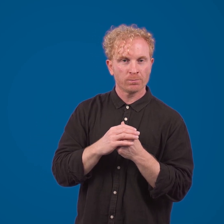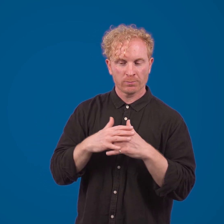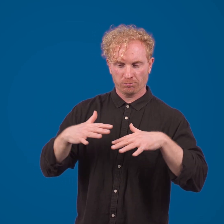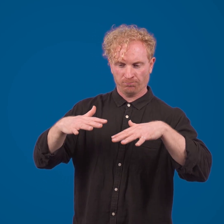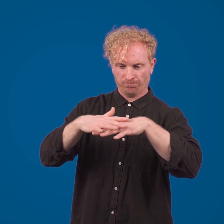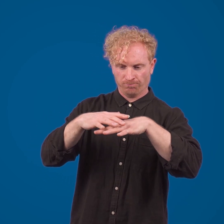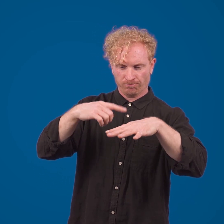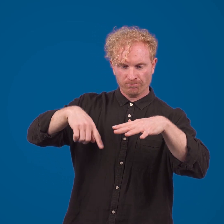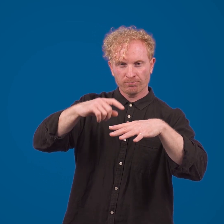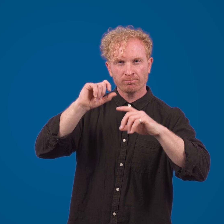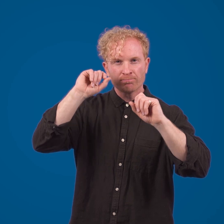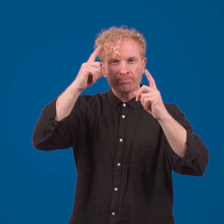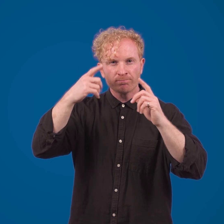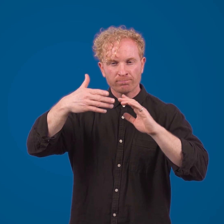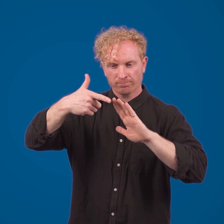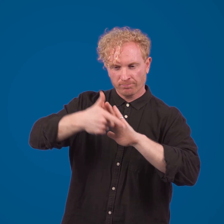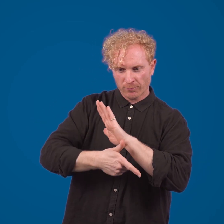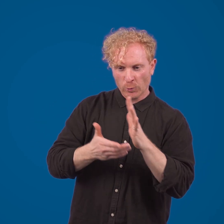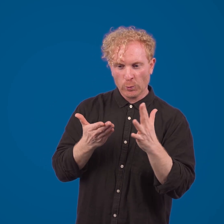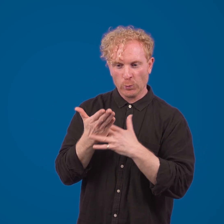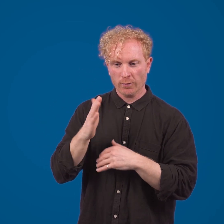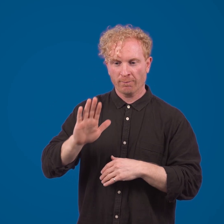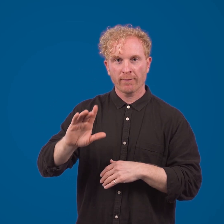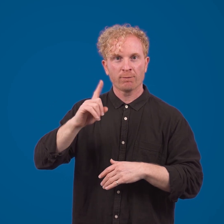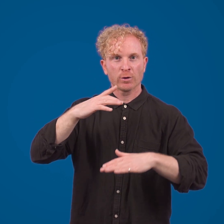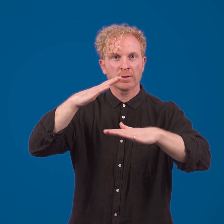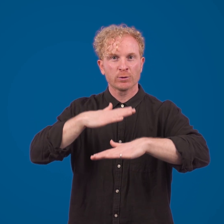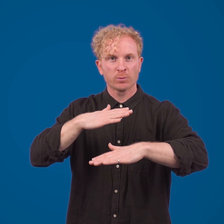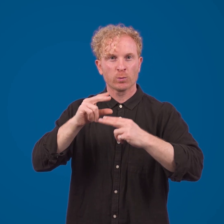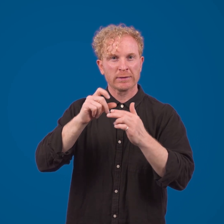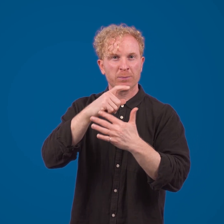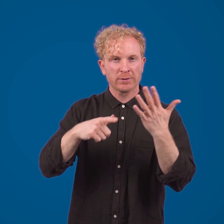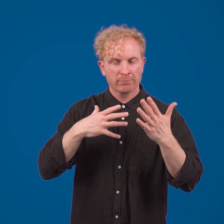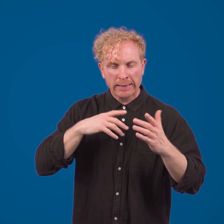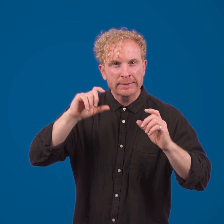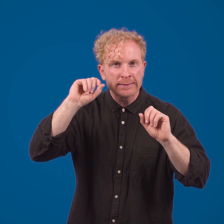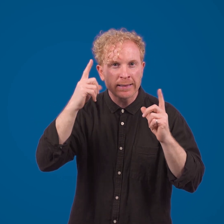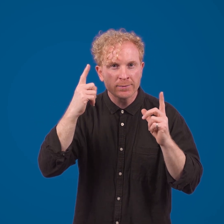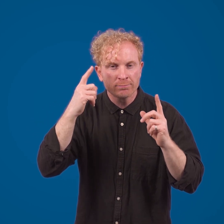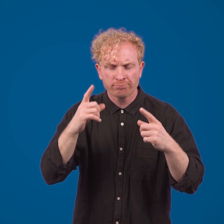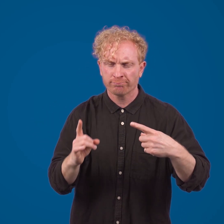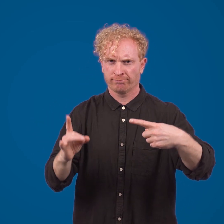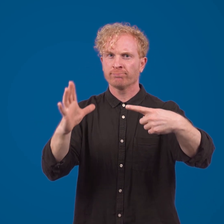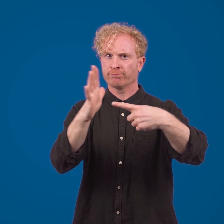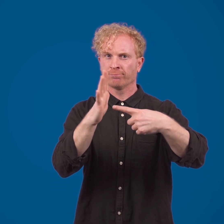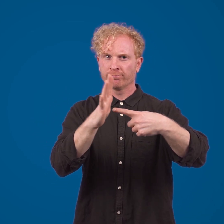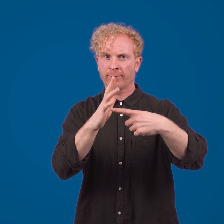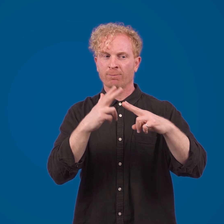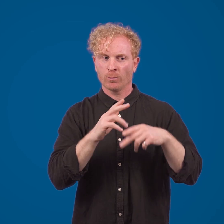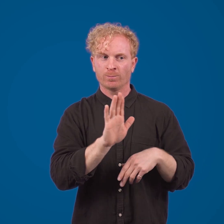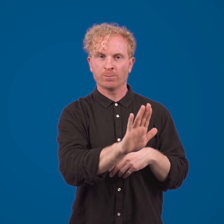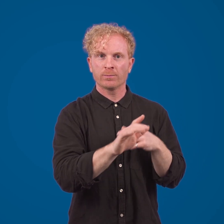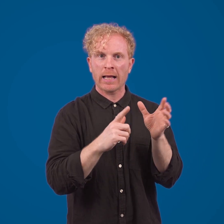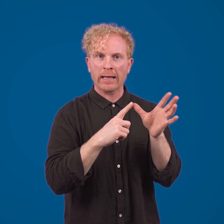Understanding the intersectionality experienced by First Nations people with disability is a key priority for ADS.